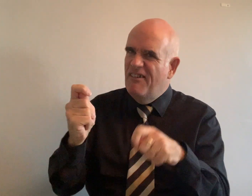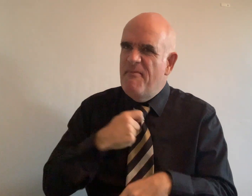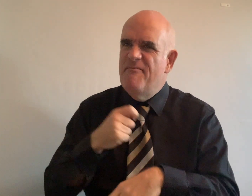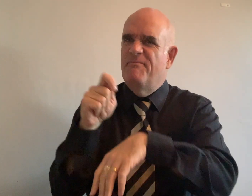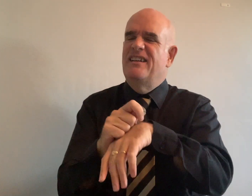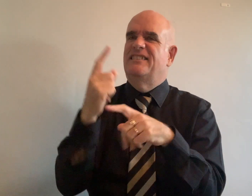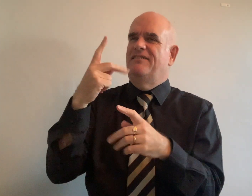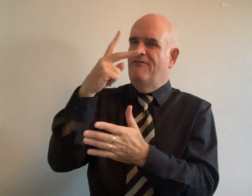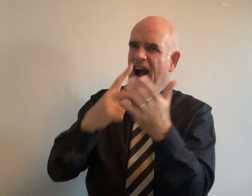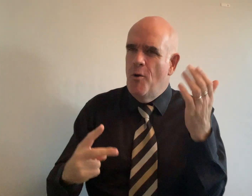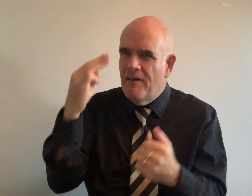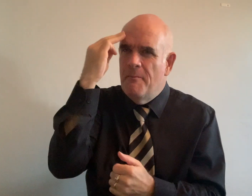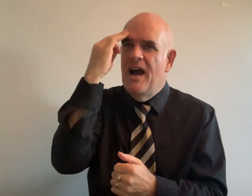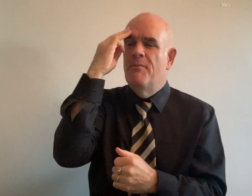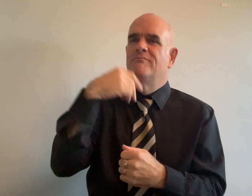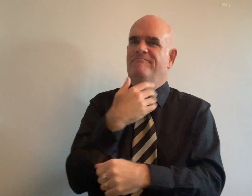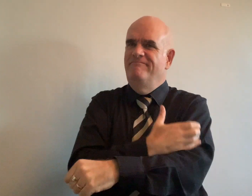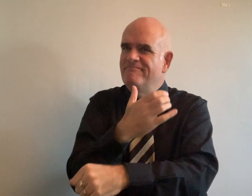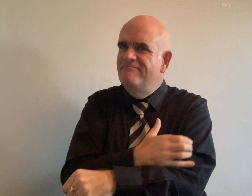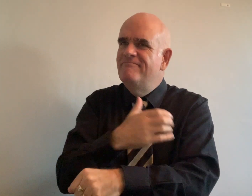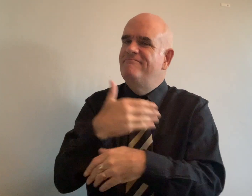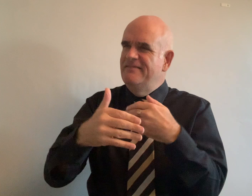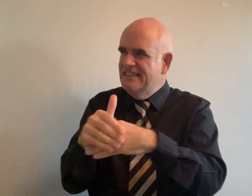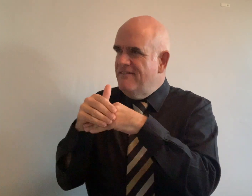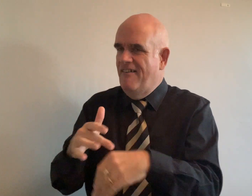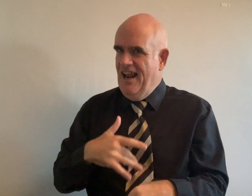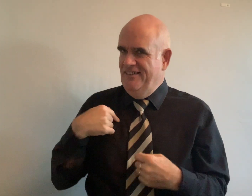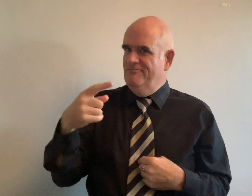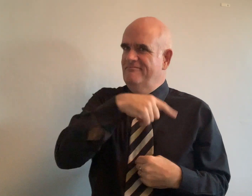has passed, to know that we gave of our best, and what a valuable memory it will